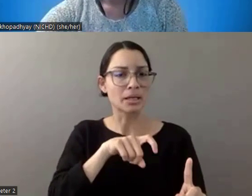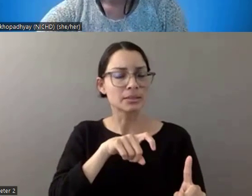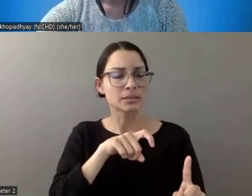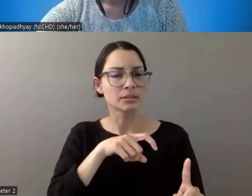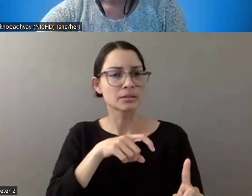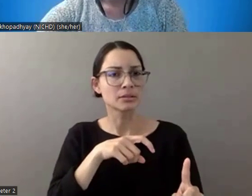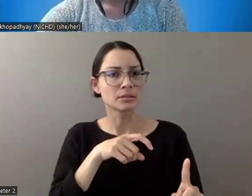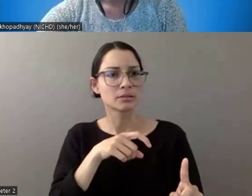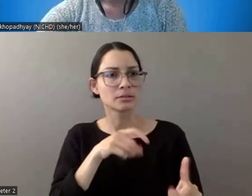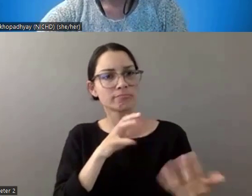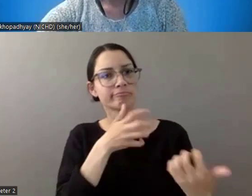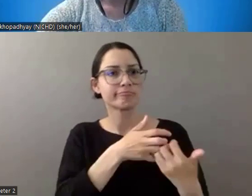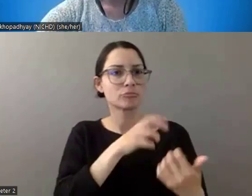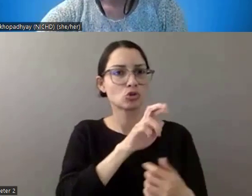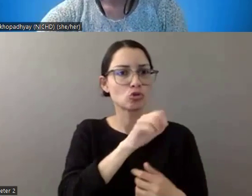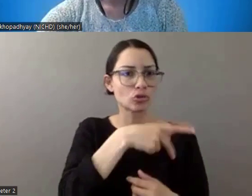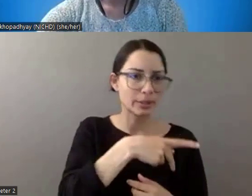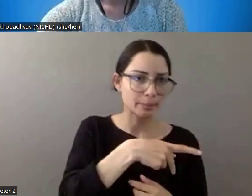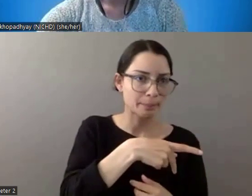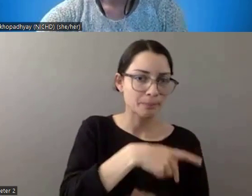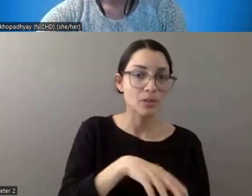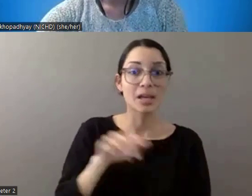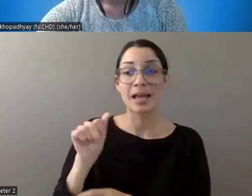all the PIs must be AREA-eligible.